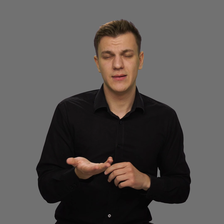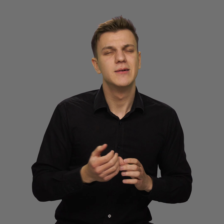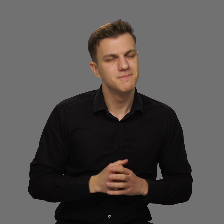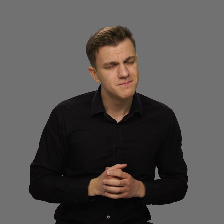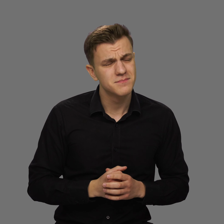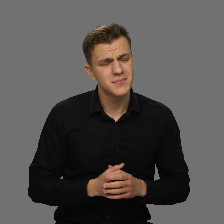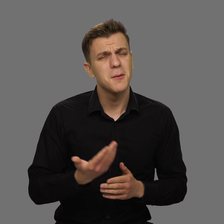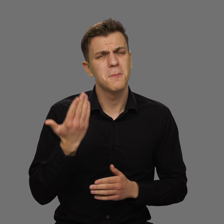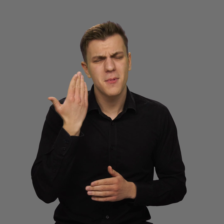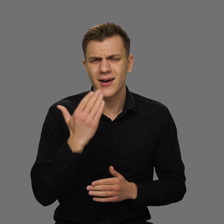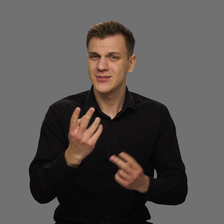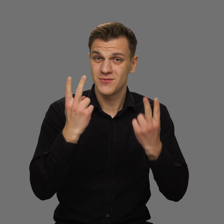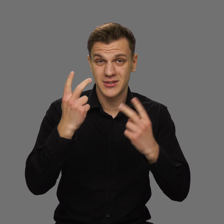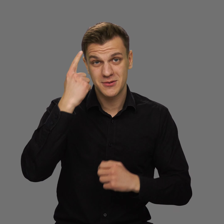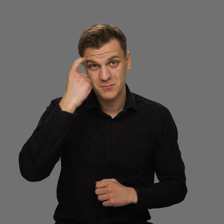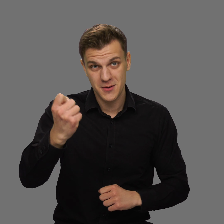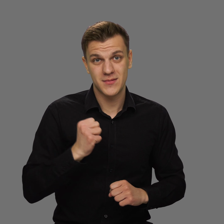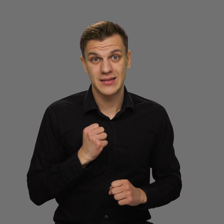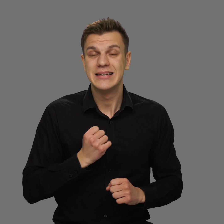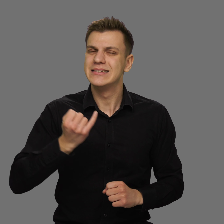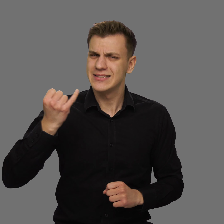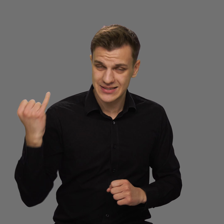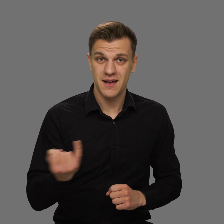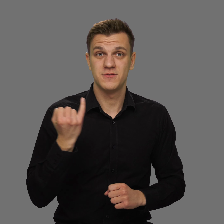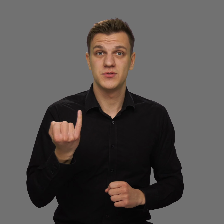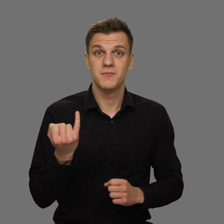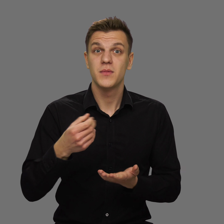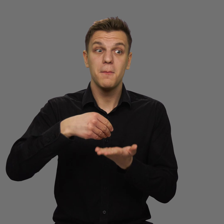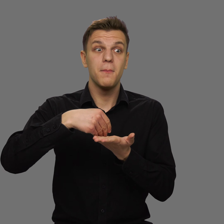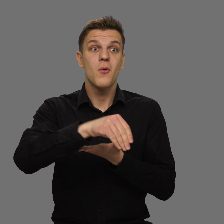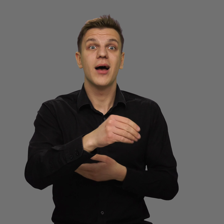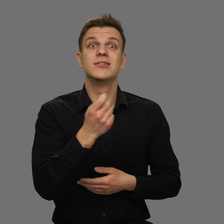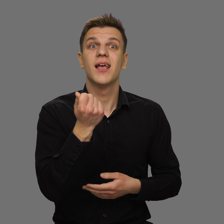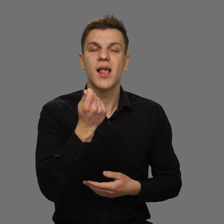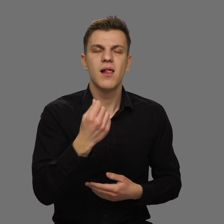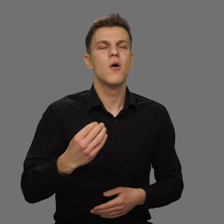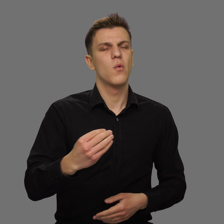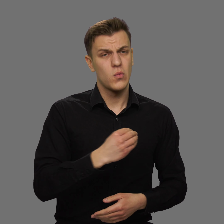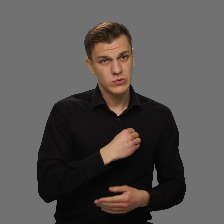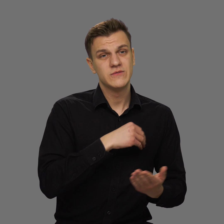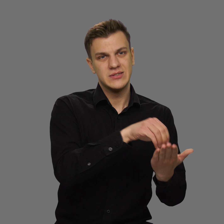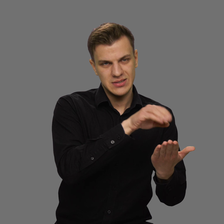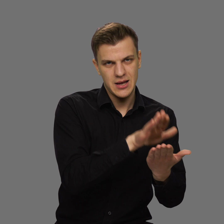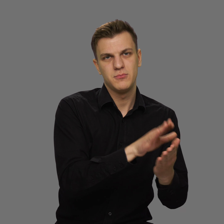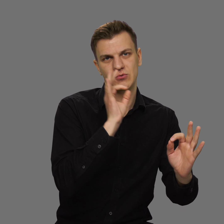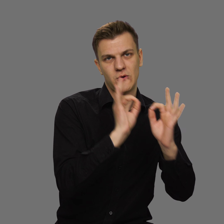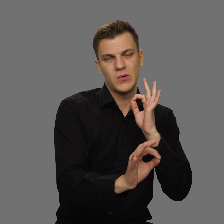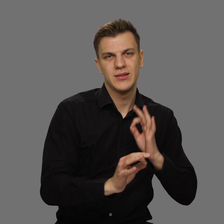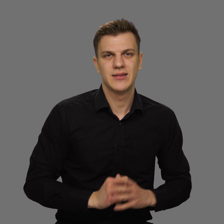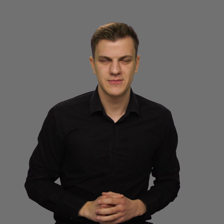Remember, don't get cheated, always write in the contract the amount, for which you bought the vehicle!